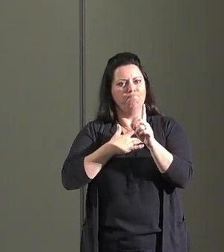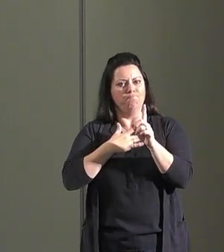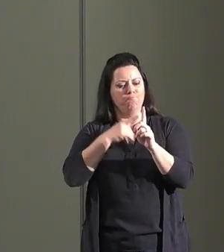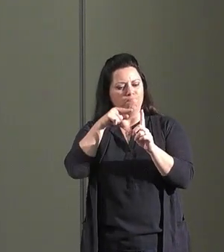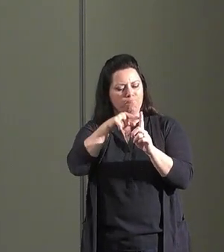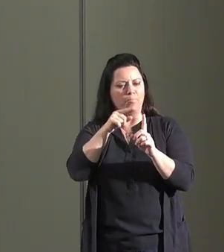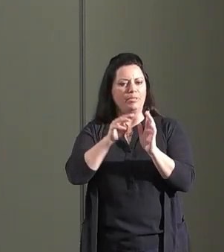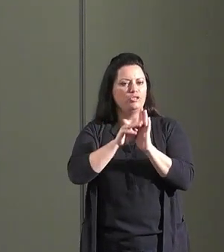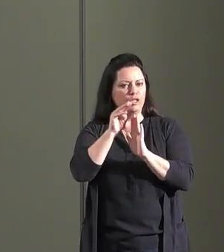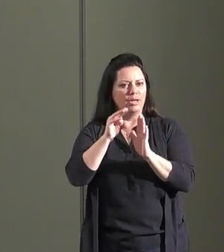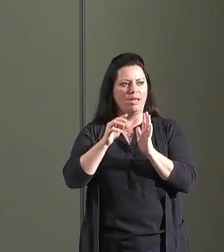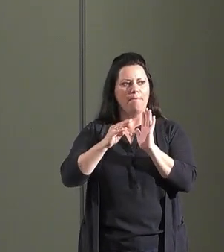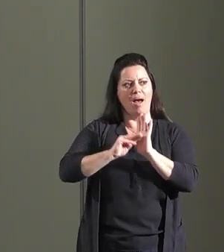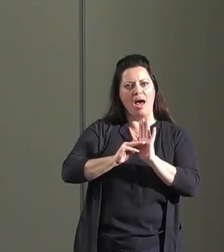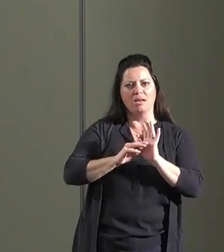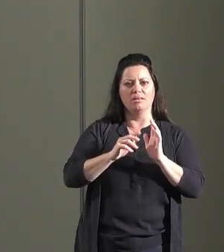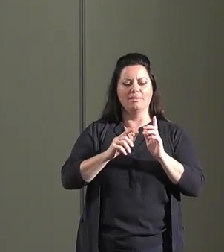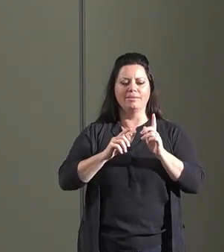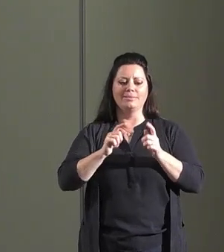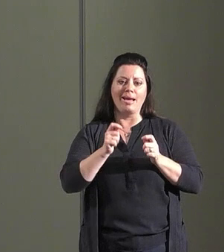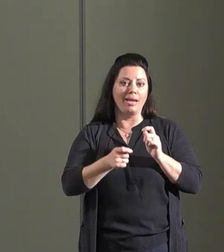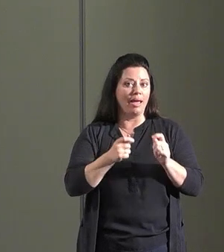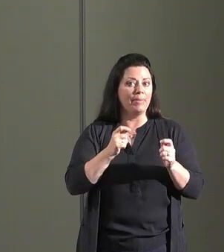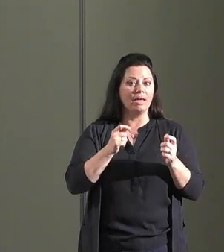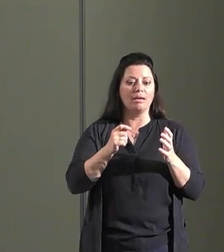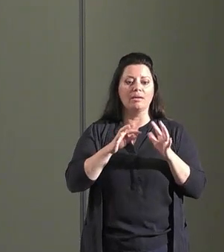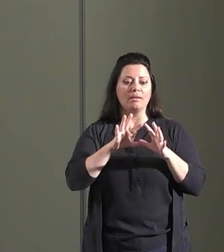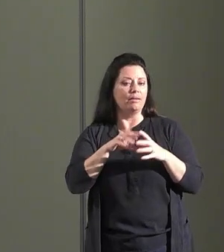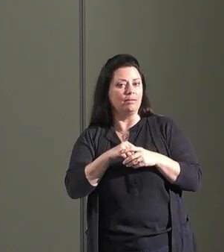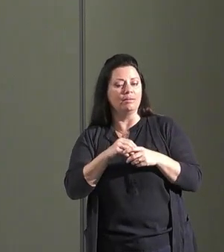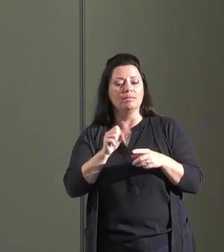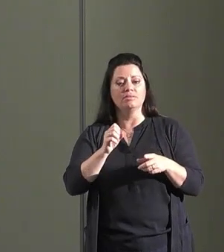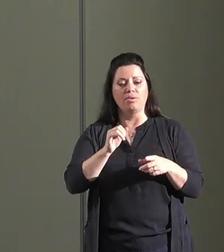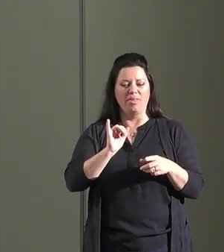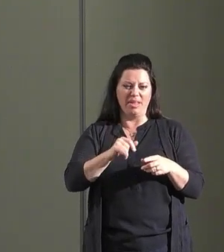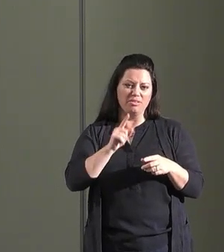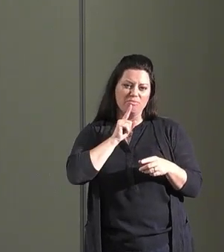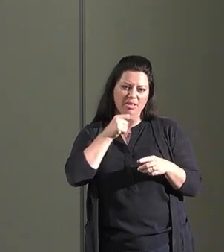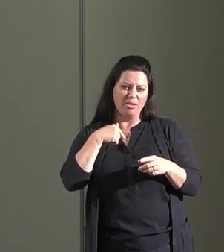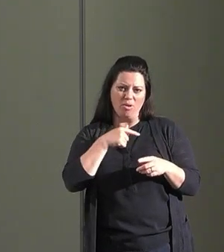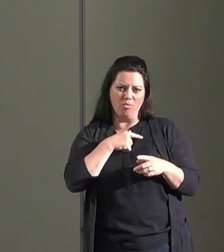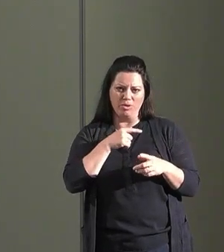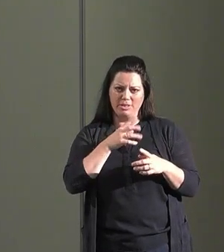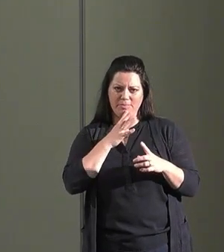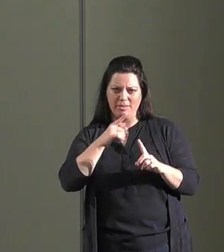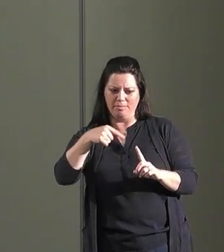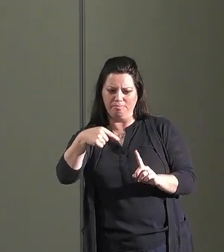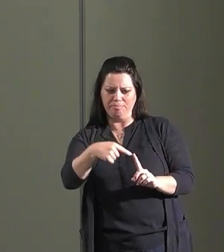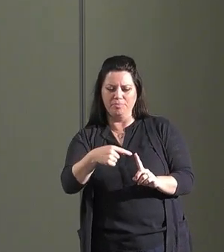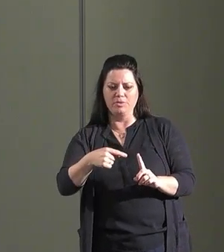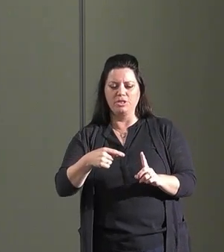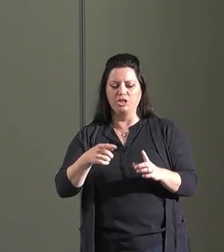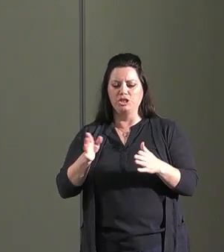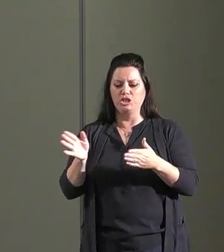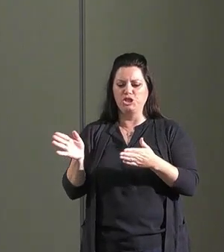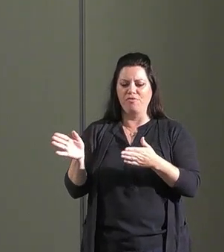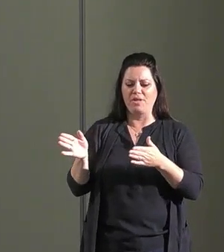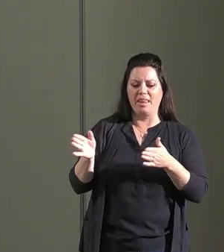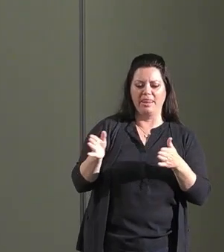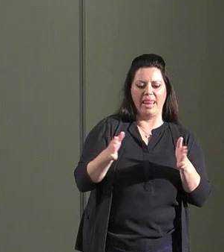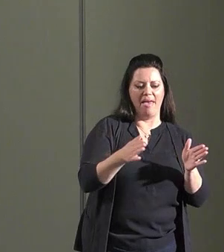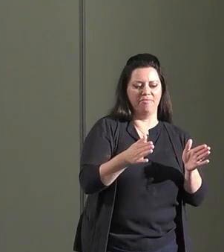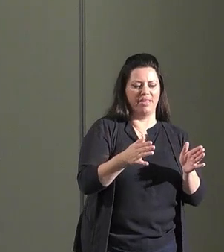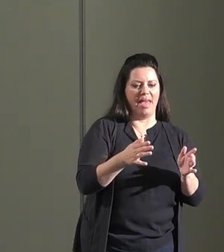dynamic. In an approach to this that is what we're speaking to. You shift left up that is